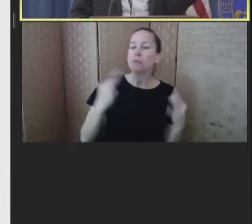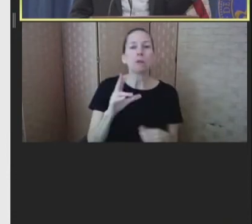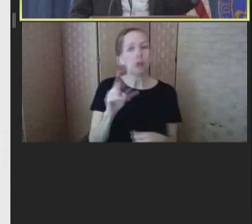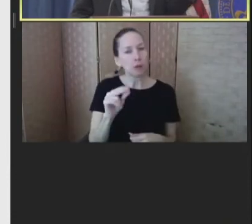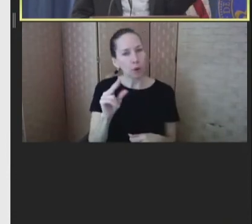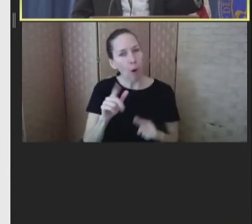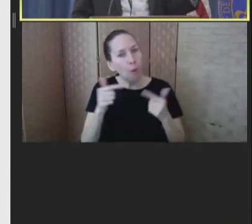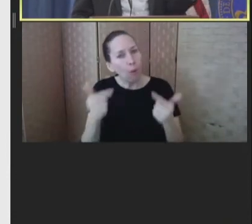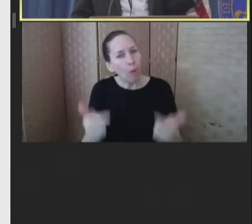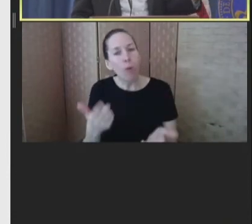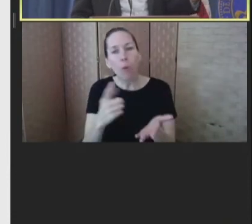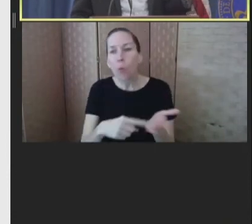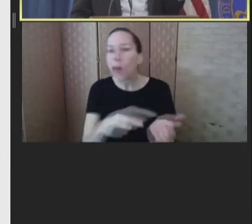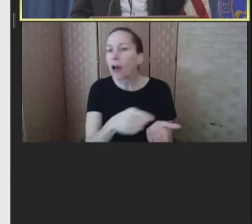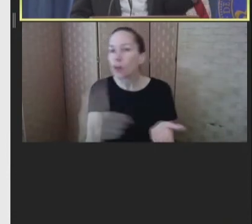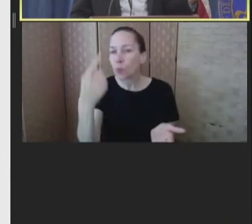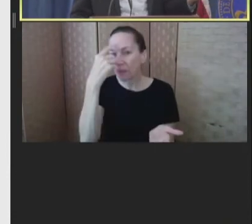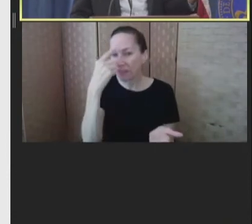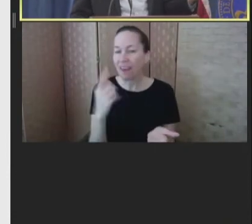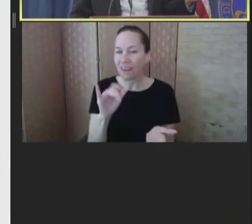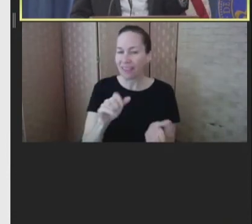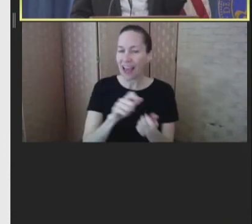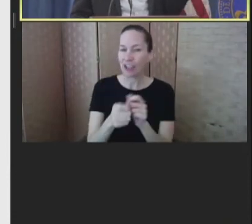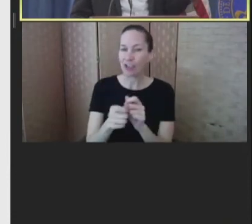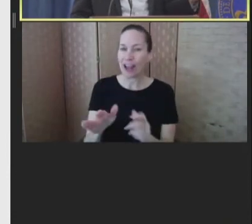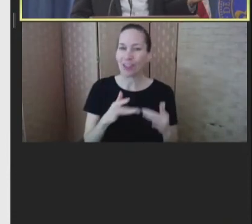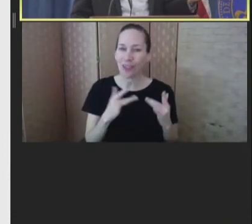trying to change hearts and minds. No one makes changes in their mind when they feel defensive.